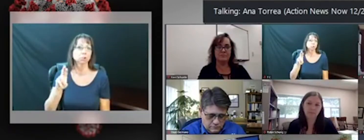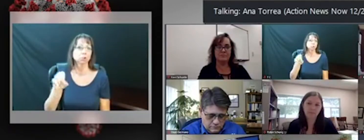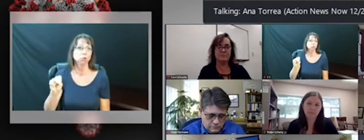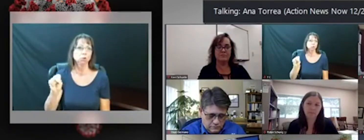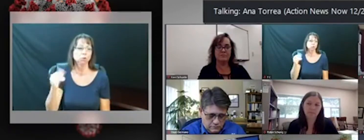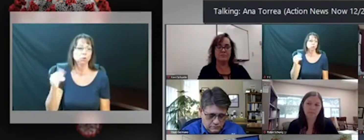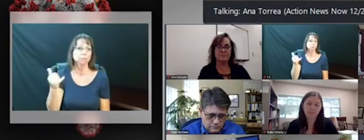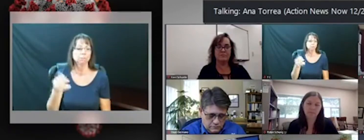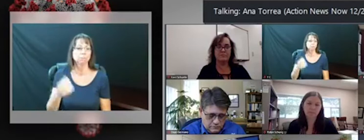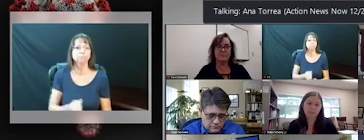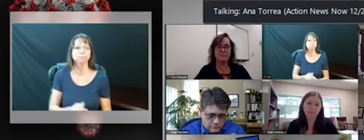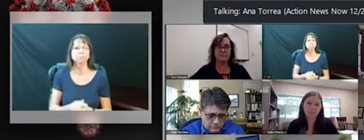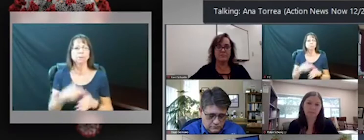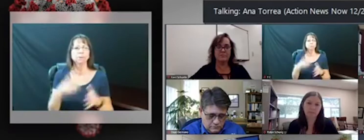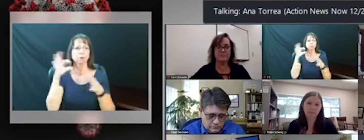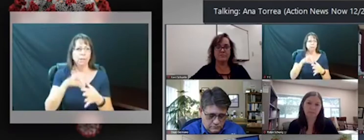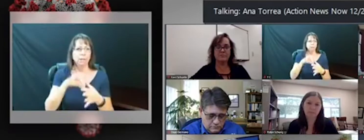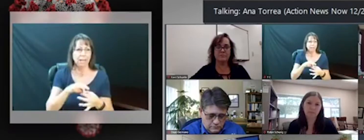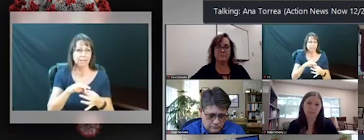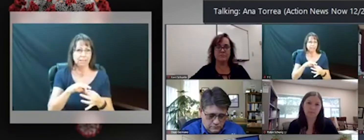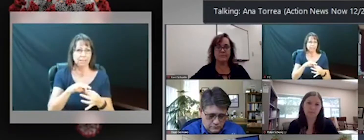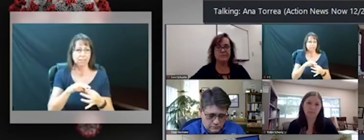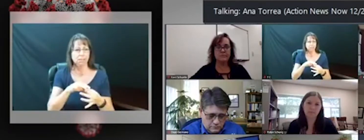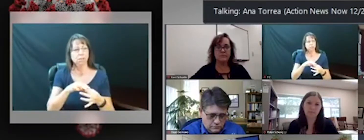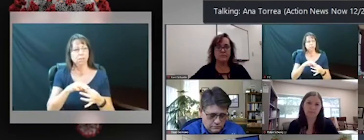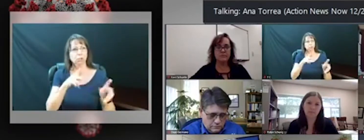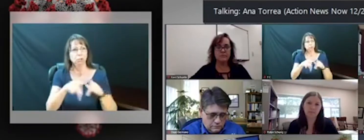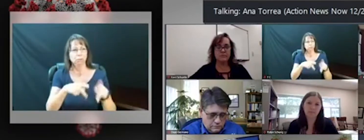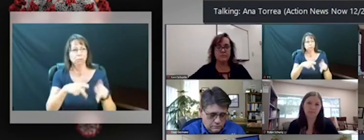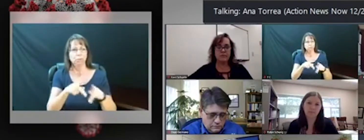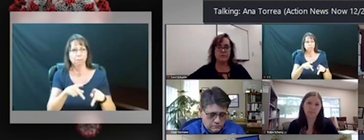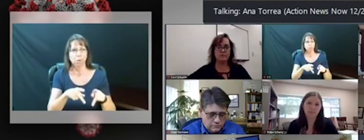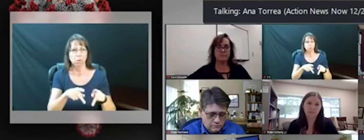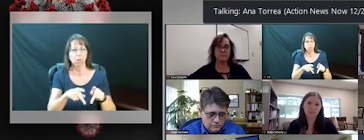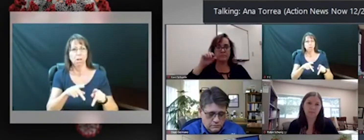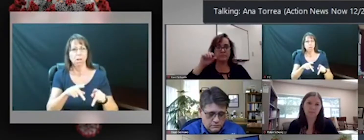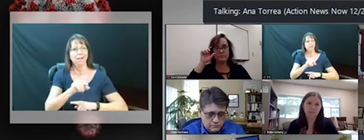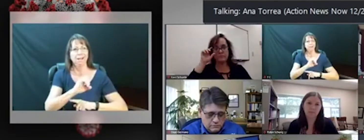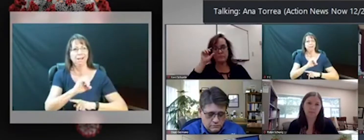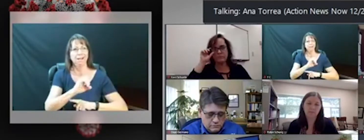to the Bethel infection that was announced at yesterday's Board of Supervisors meeting.